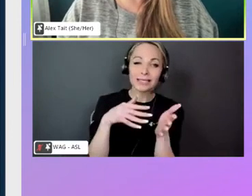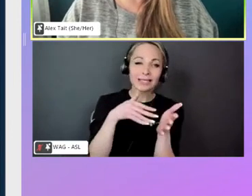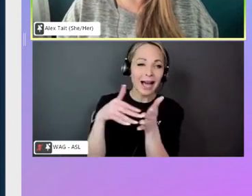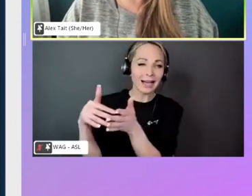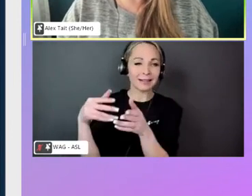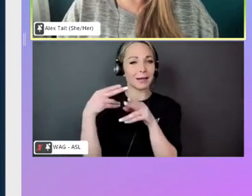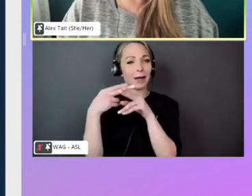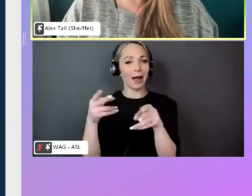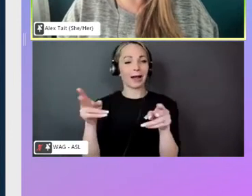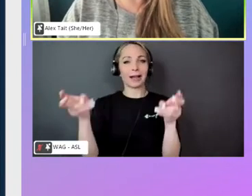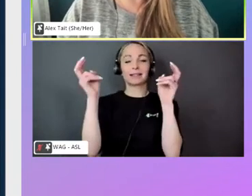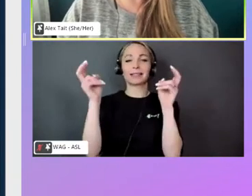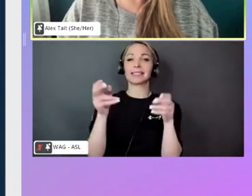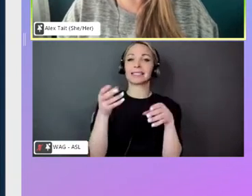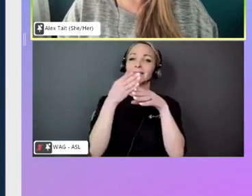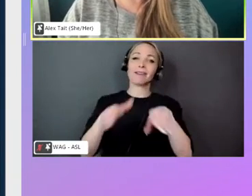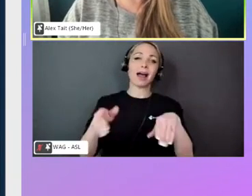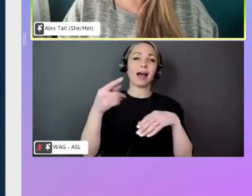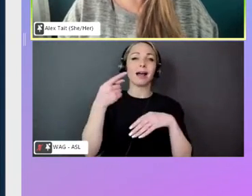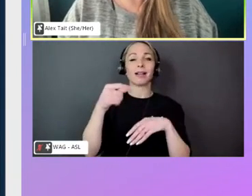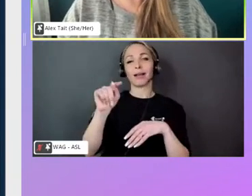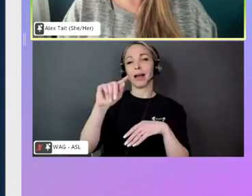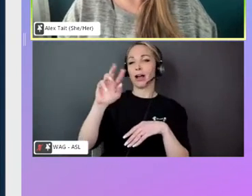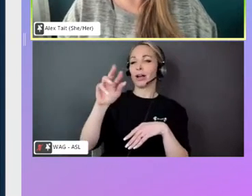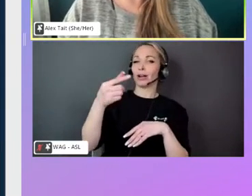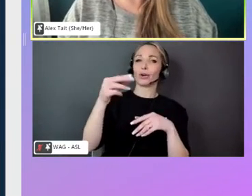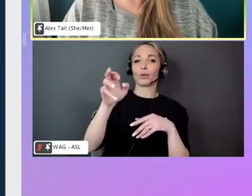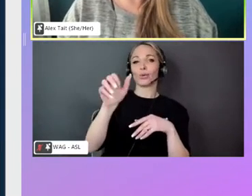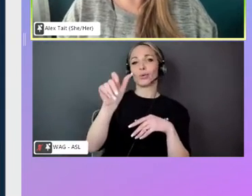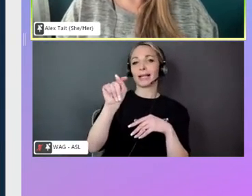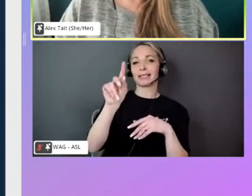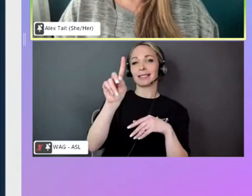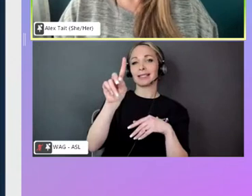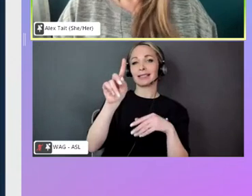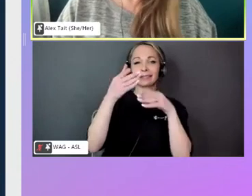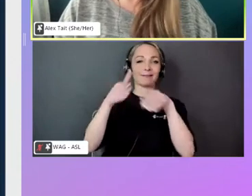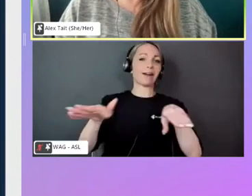ignorant paramedic I read a study called dividing the